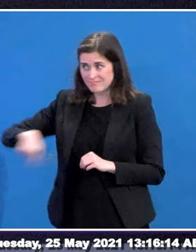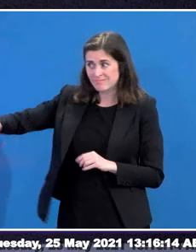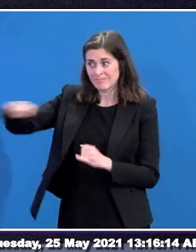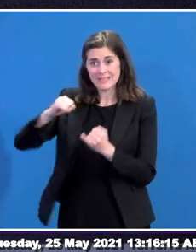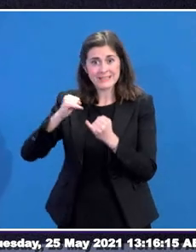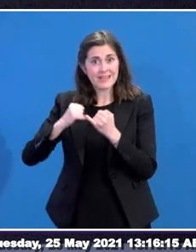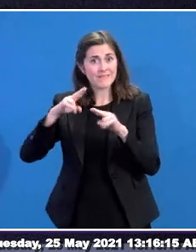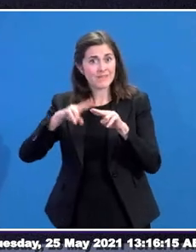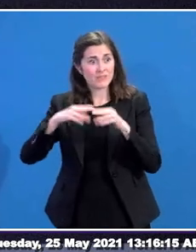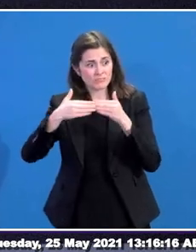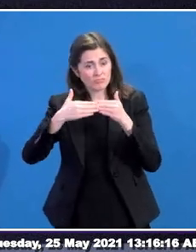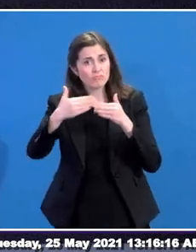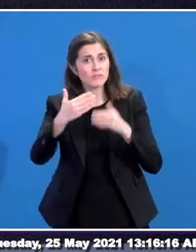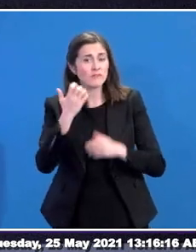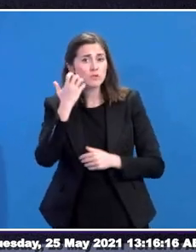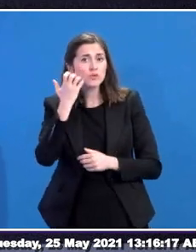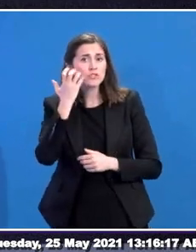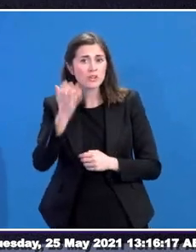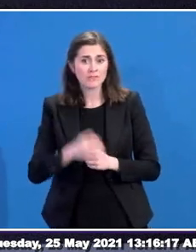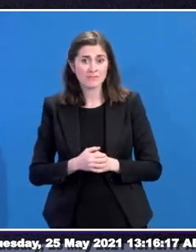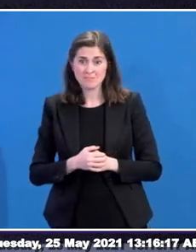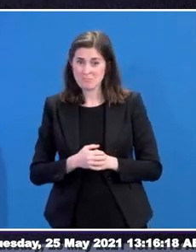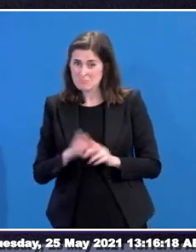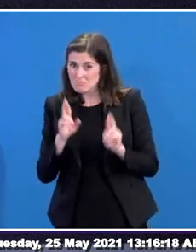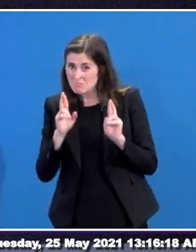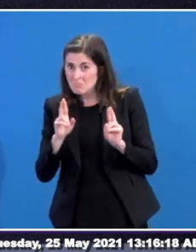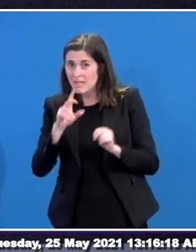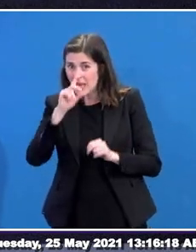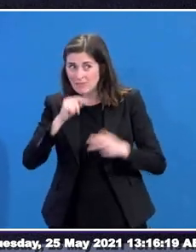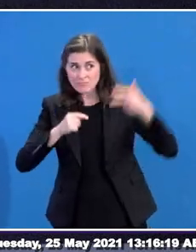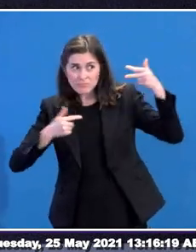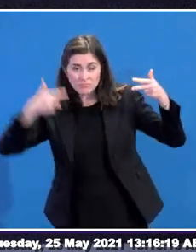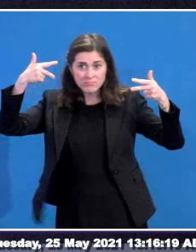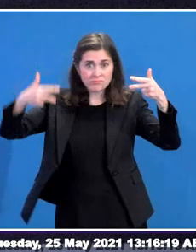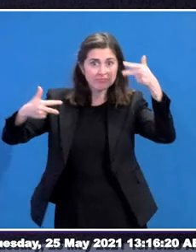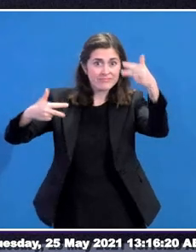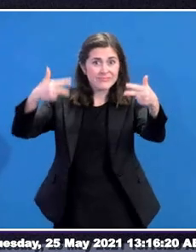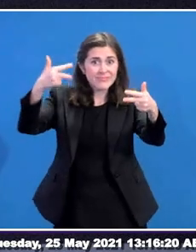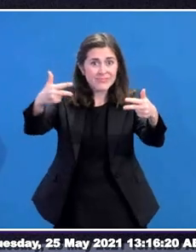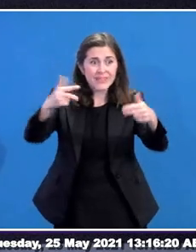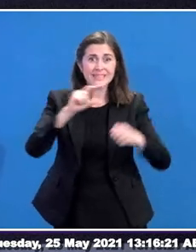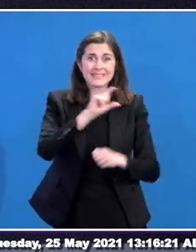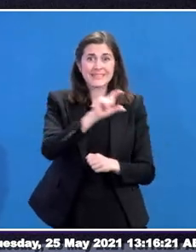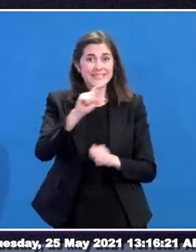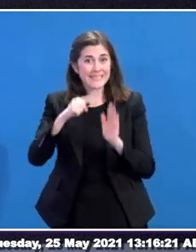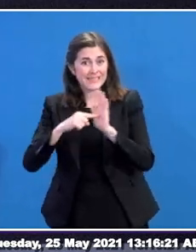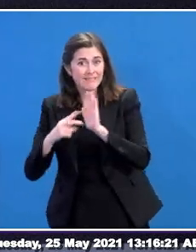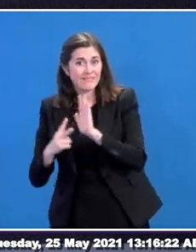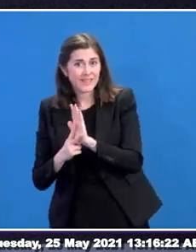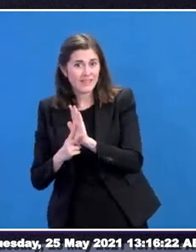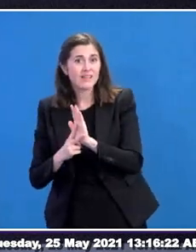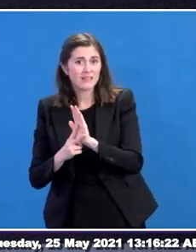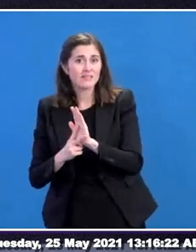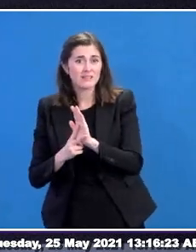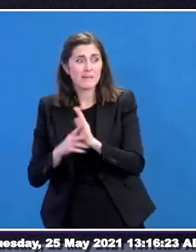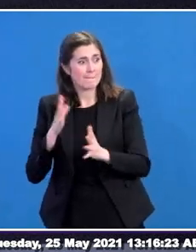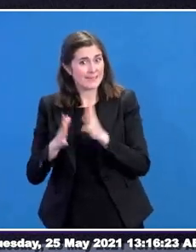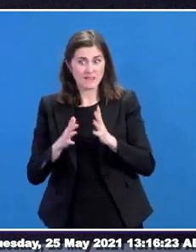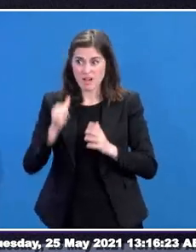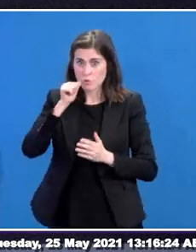and install some cameras, that we can have some truth to what goes on.